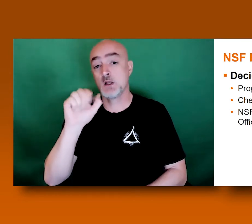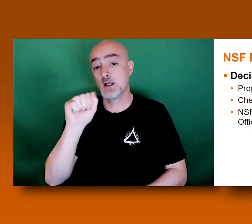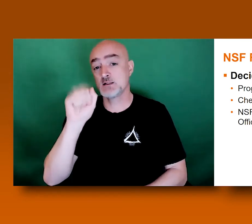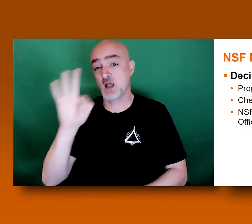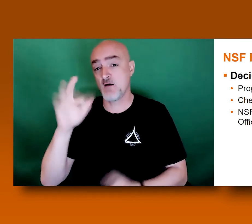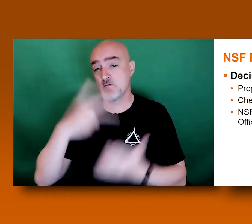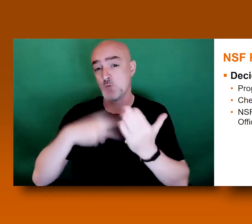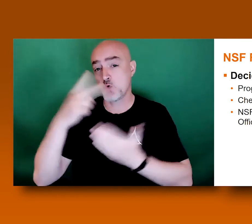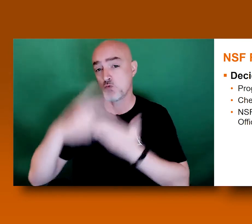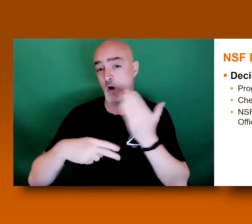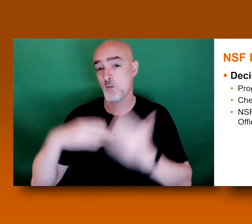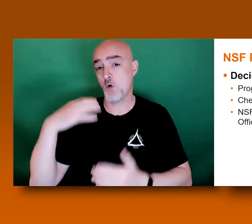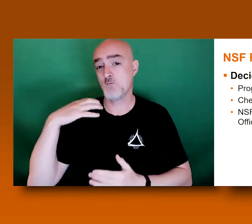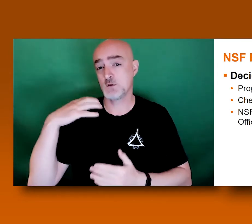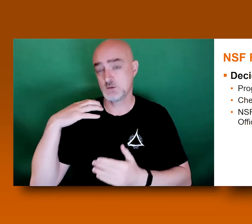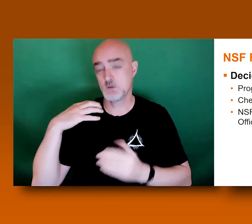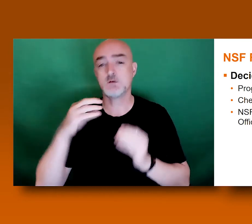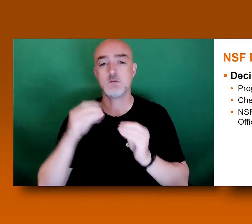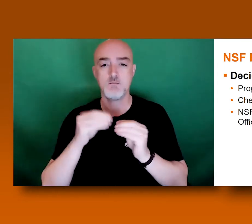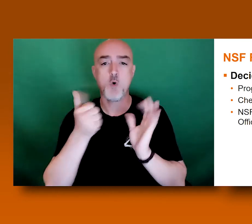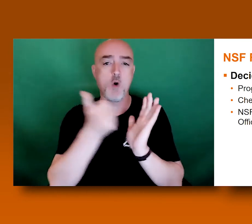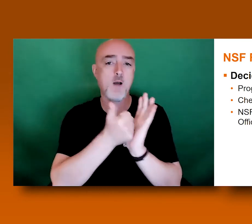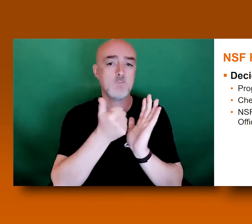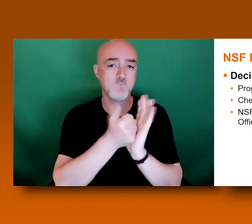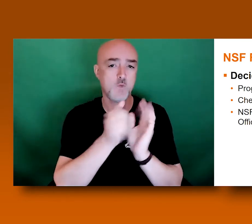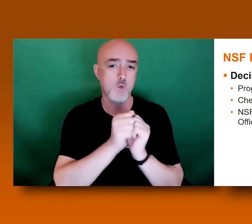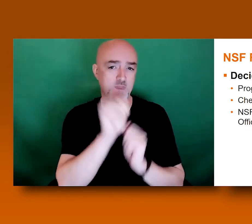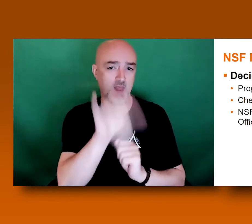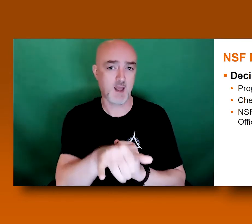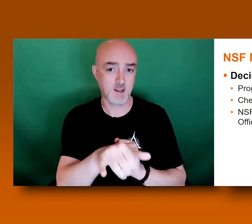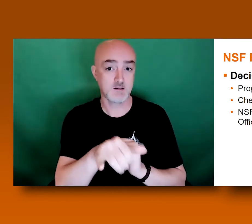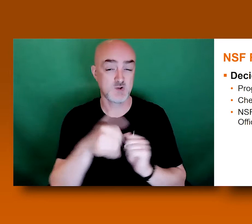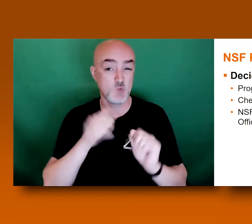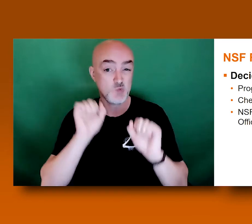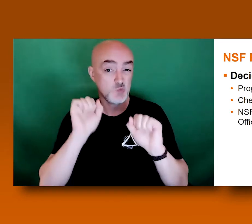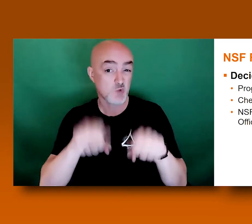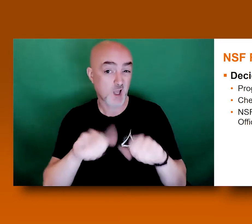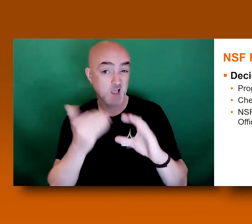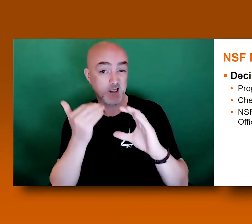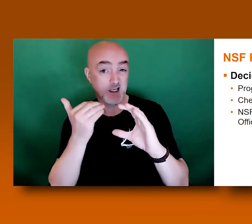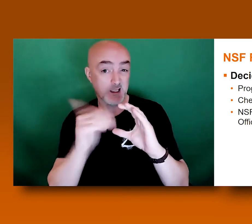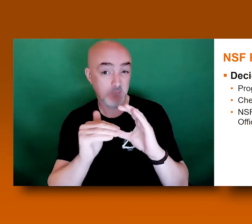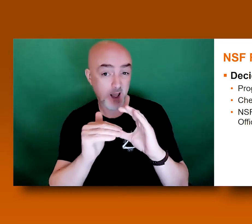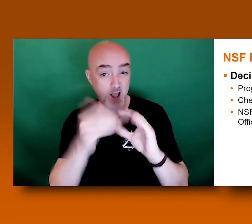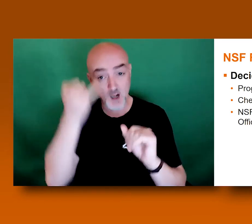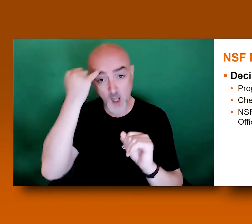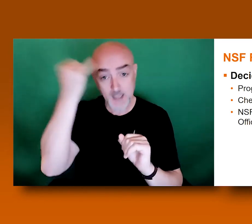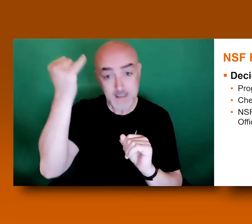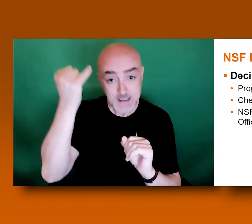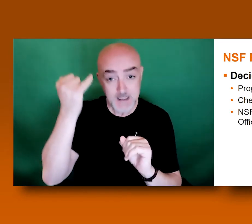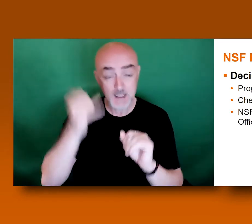My experience with NSF program officers, they do tend to be very helpful with that, and so, I think you can email them